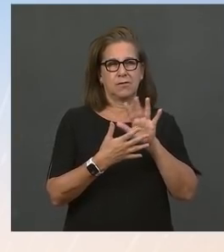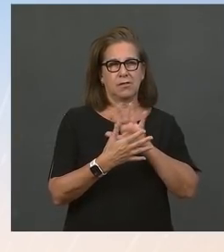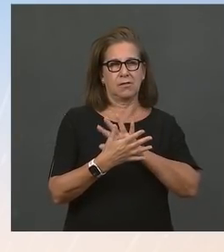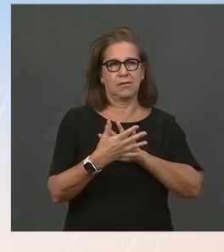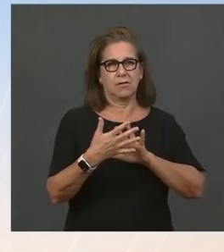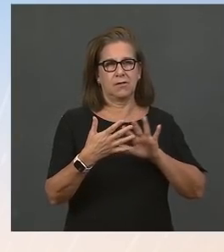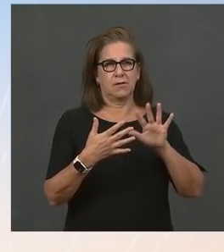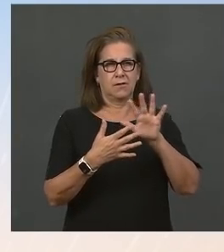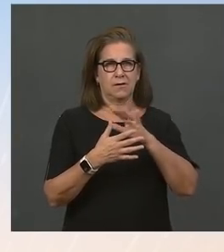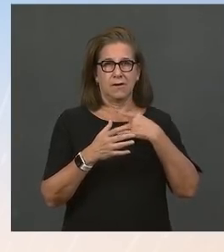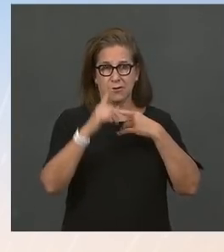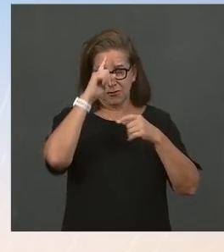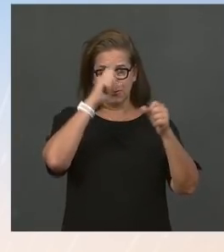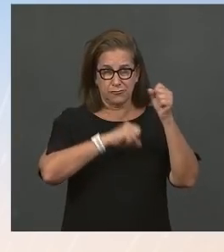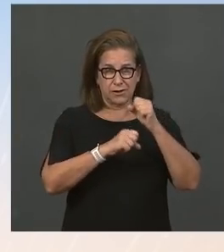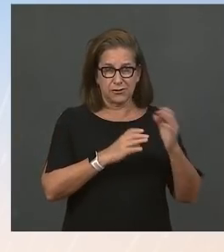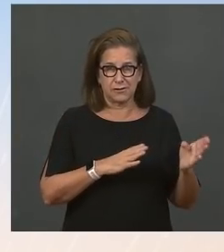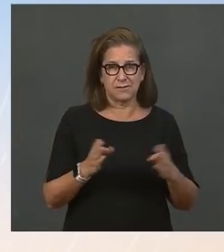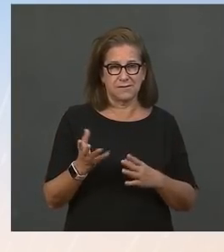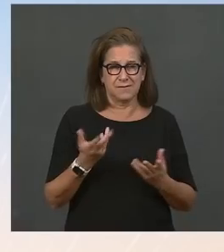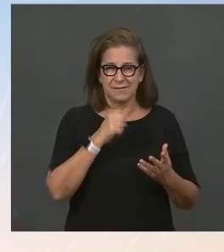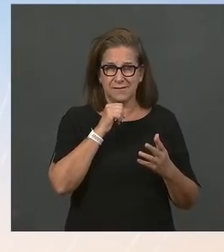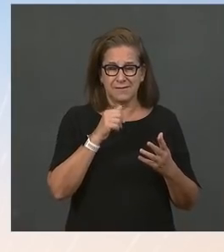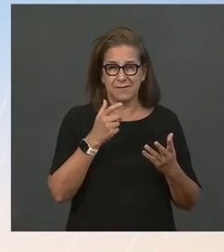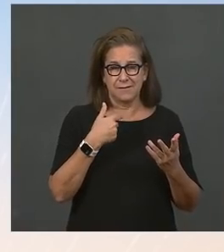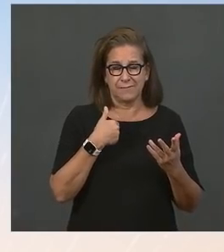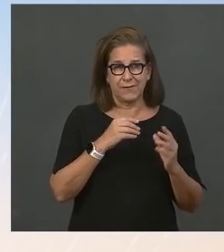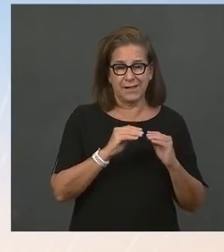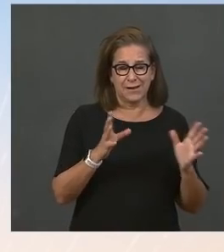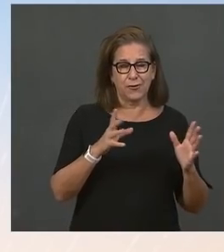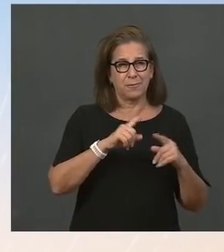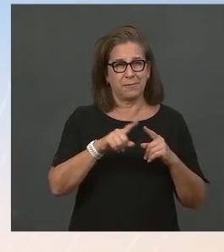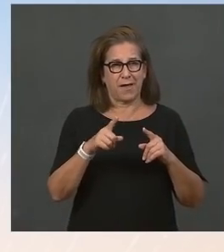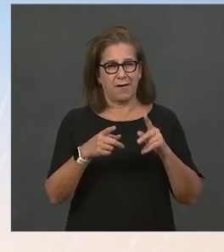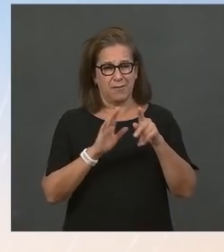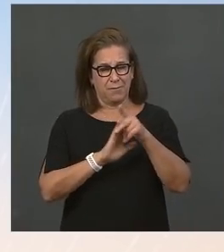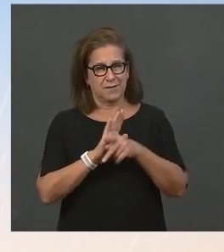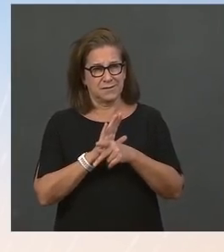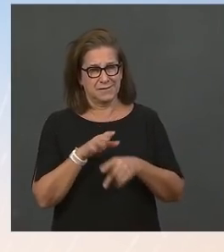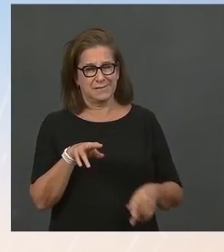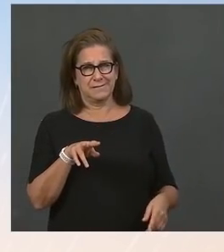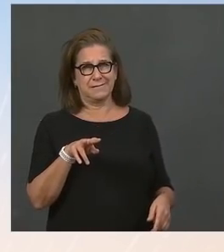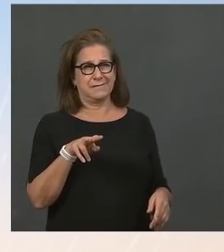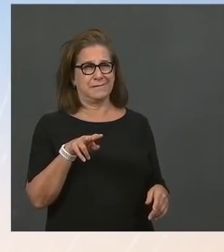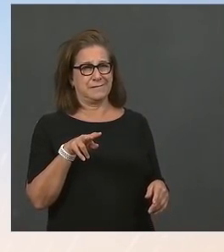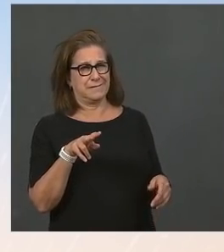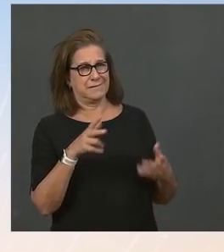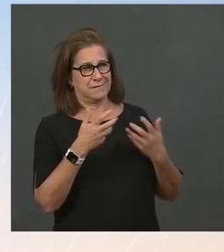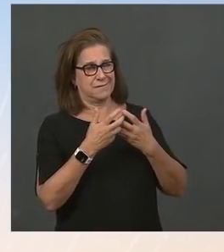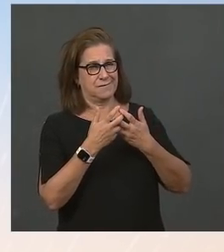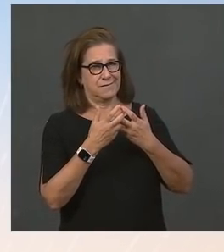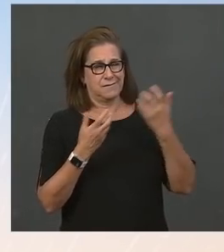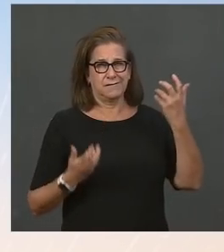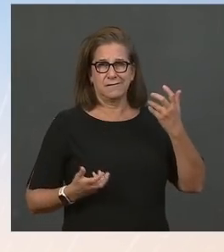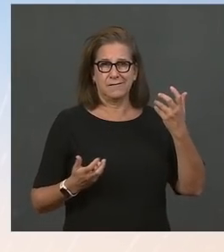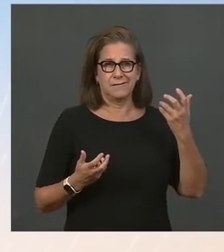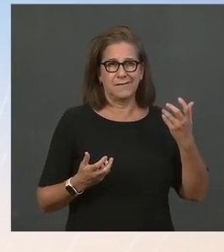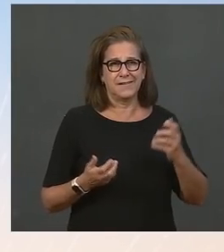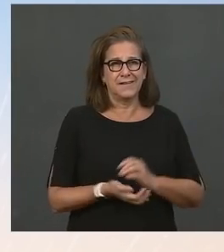Was that intentional? Ms. Psaki: What I can convey to you is that our policy has not changed. He was not intending to convey a change in policy